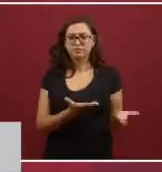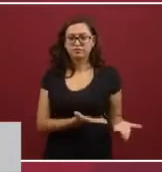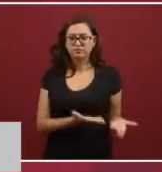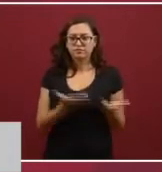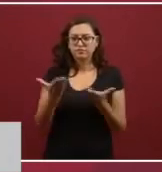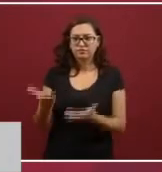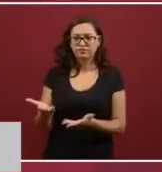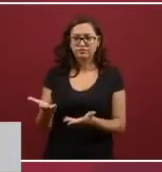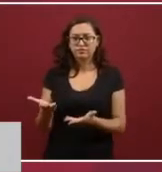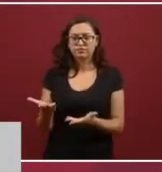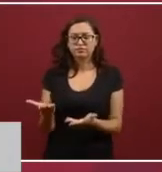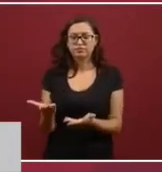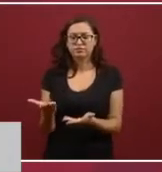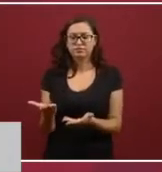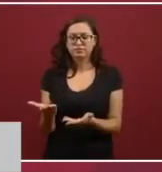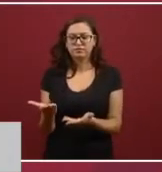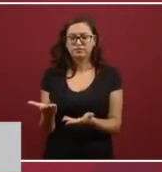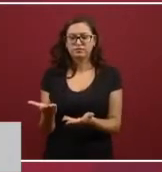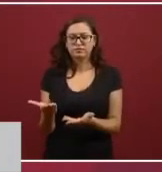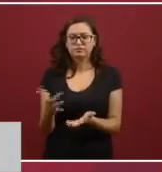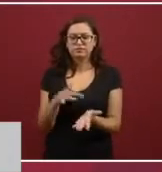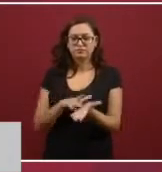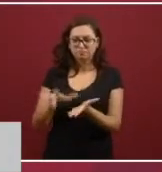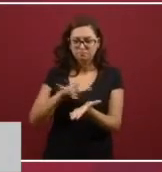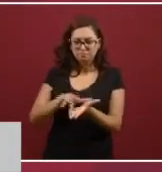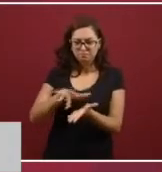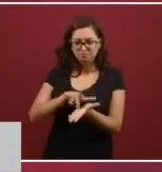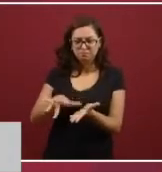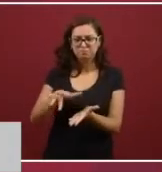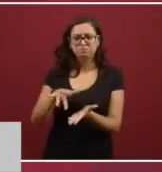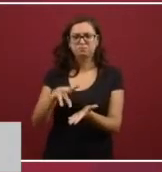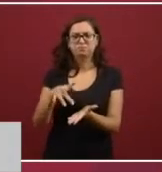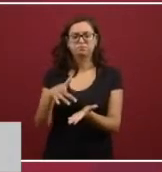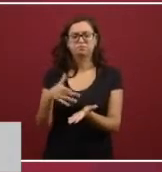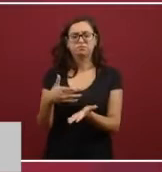and announces that next Sunday at "Los Pinos" will be held the auction of real estate and jewelry